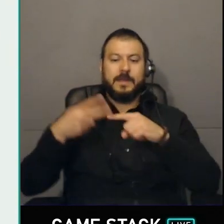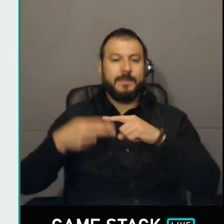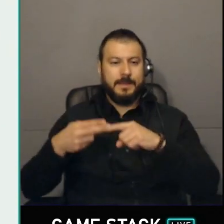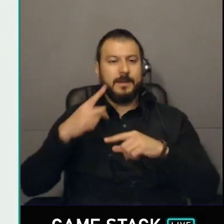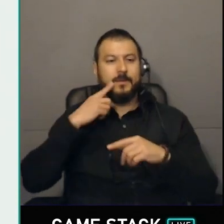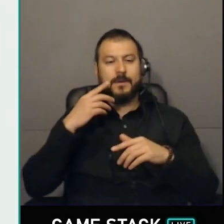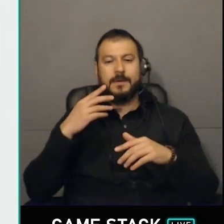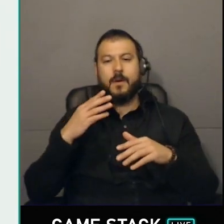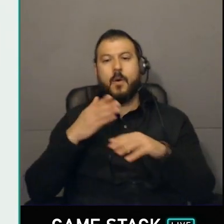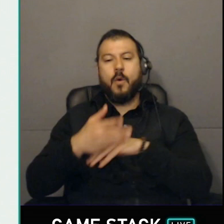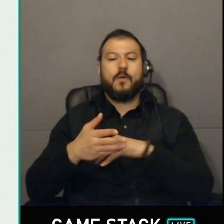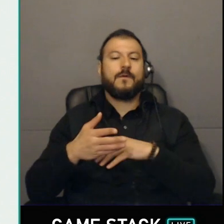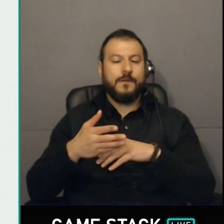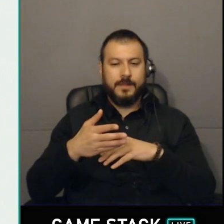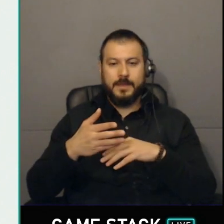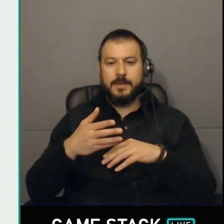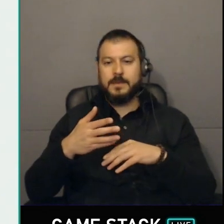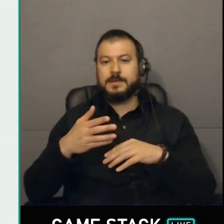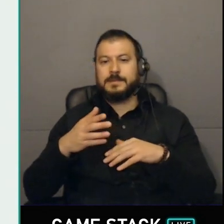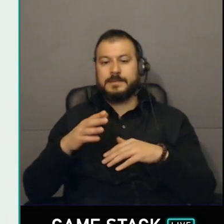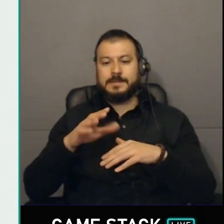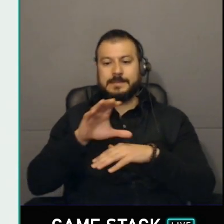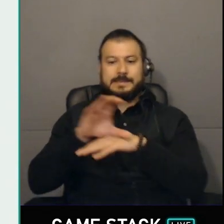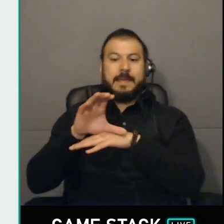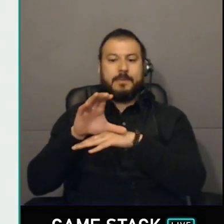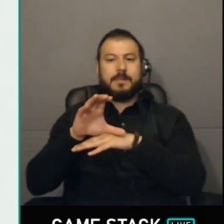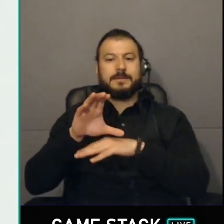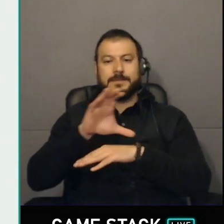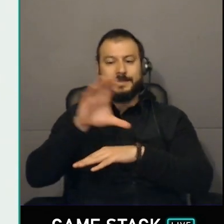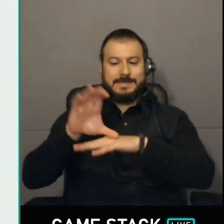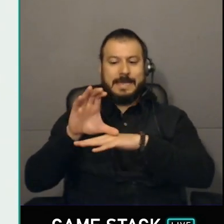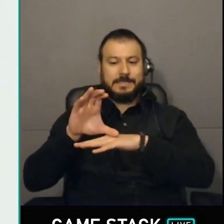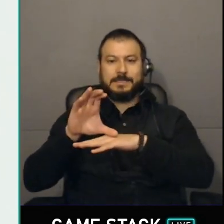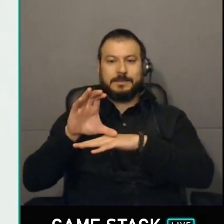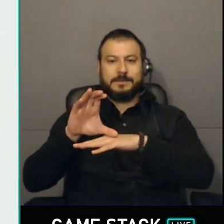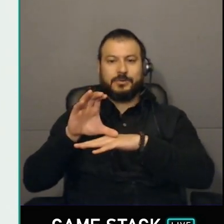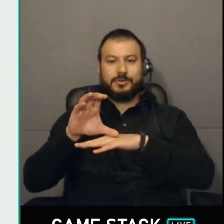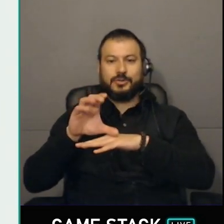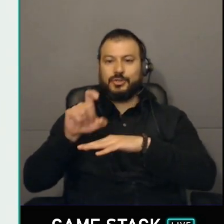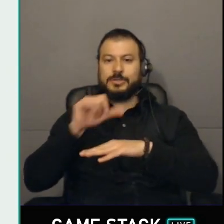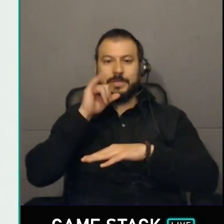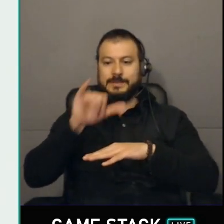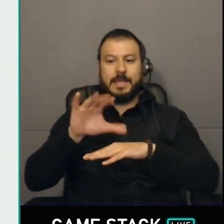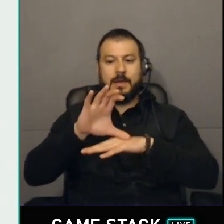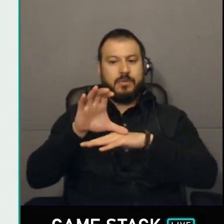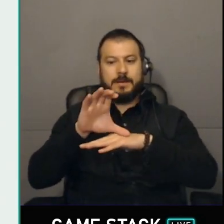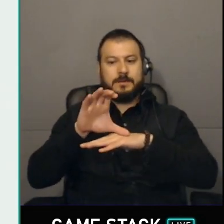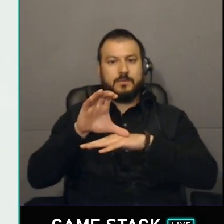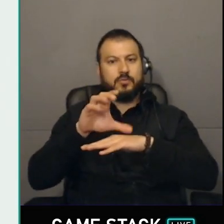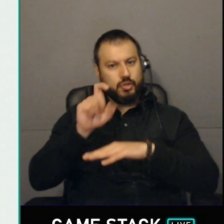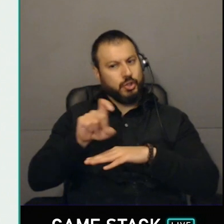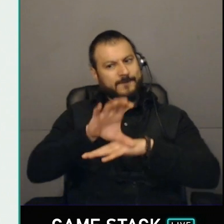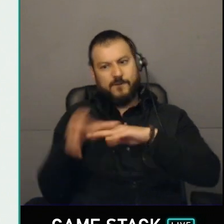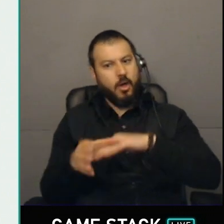to more overly stable scenarios: Stacks that shouldn't stay upright, stacks that don't slide down slopes,